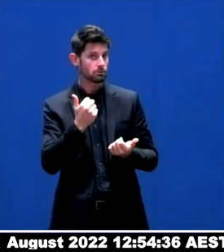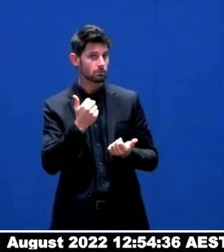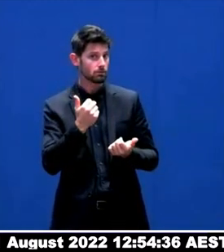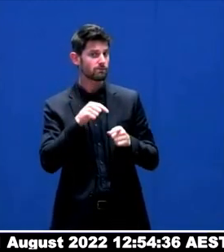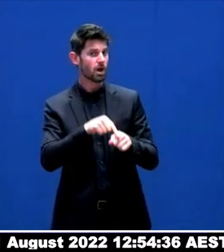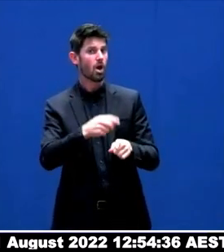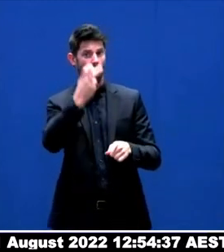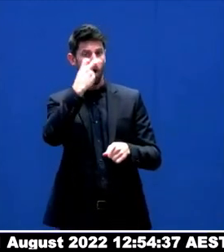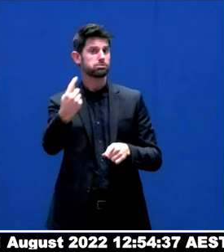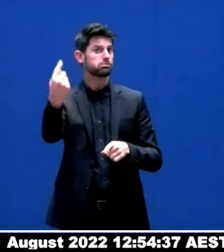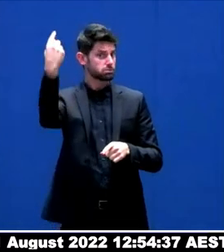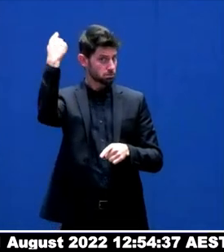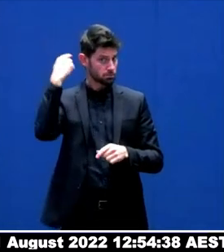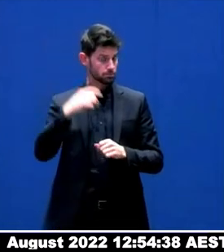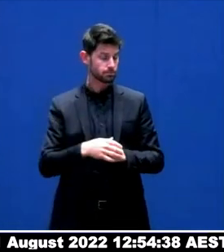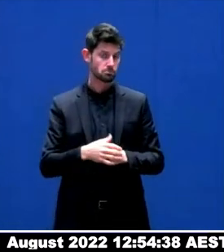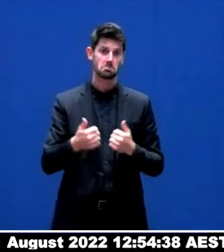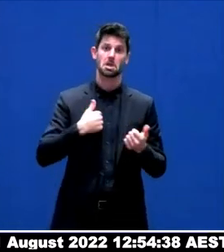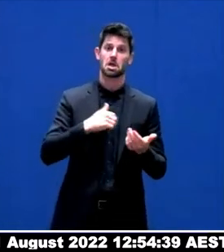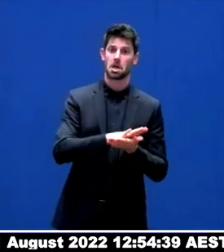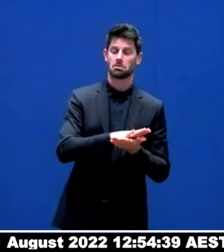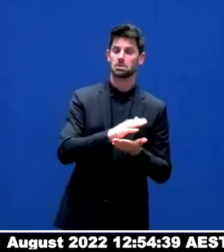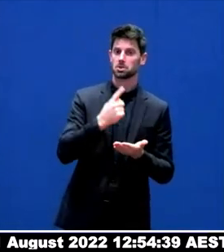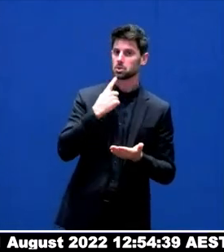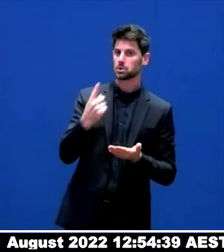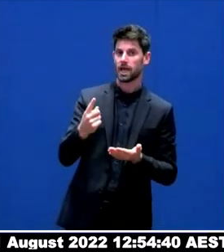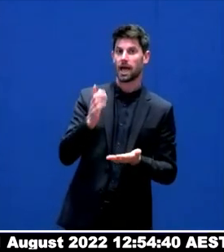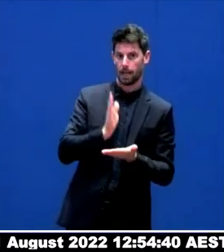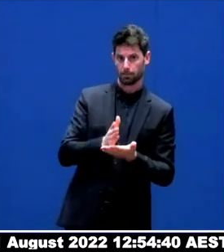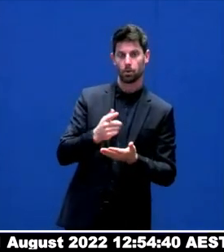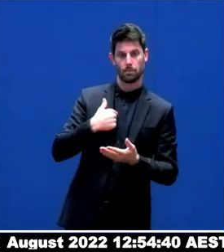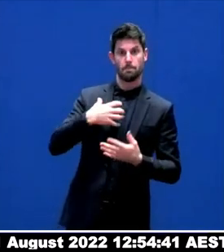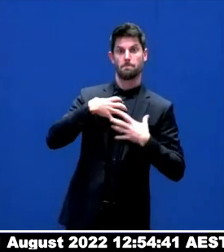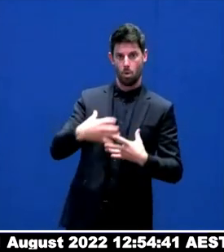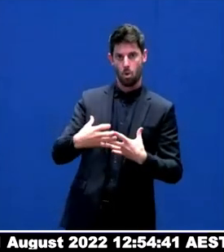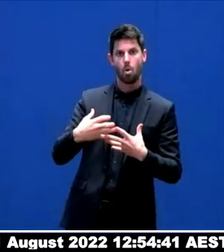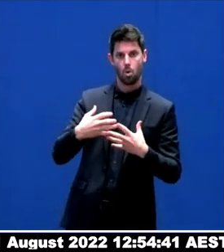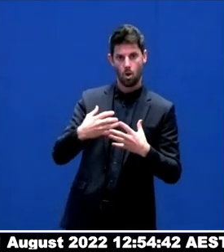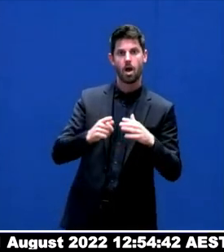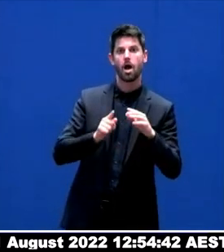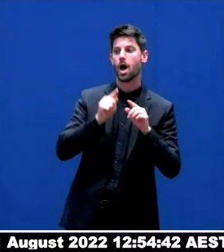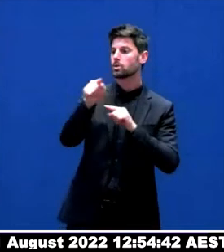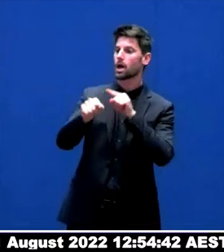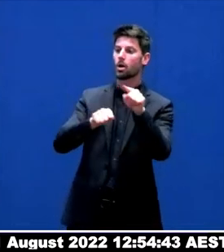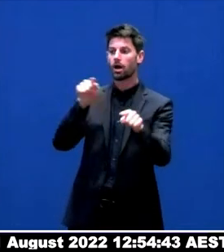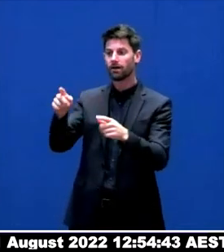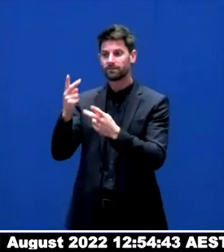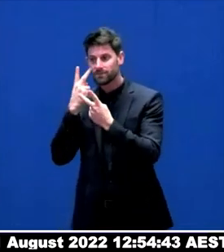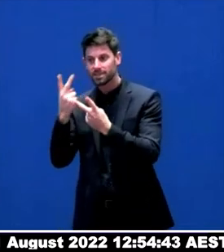Absolutely. So, yes, I can confirm that the visits are back, operating still in COVID-safe ways.